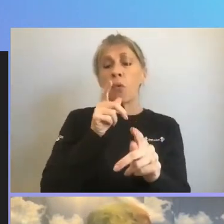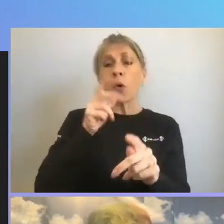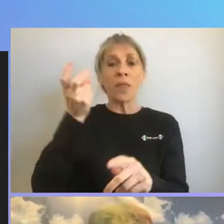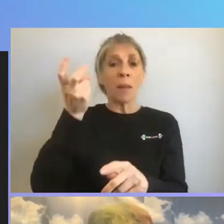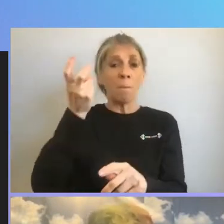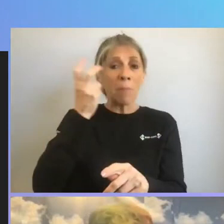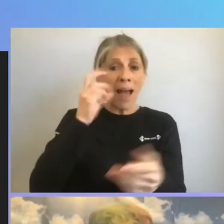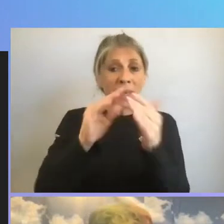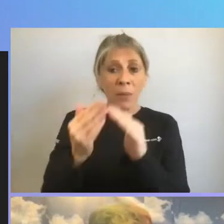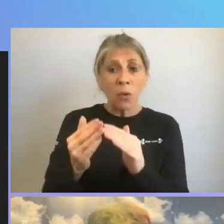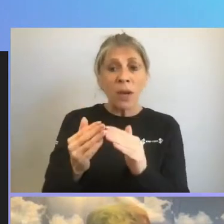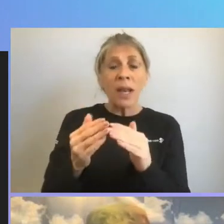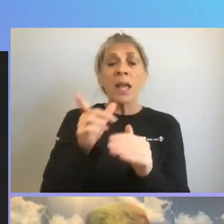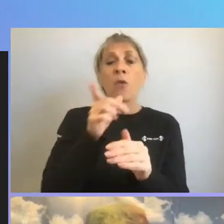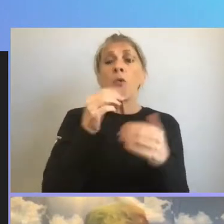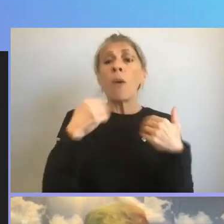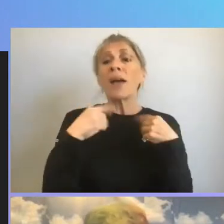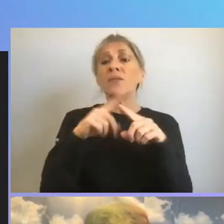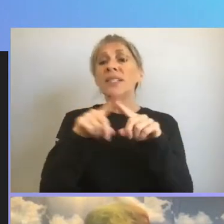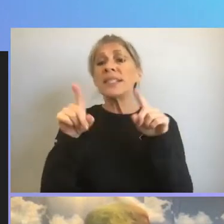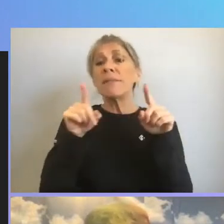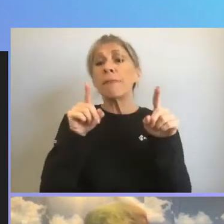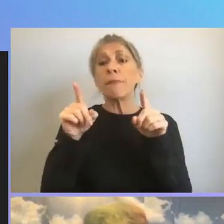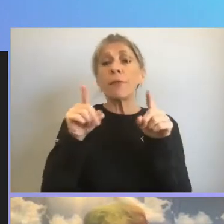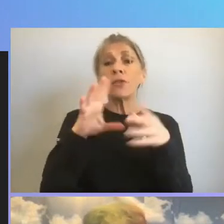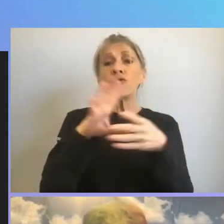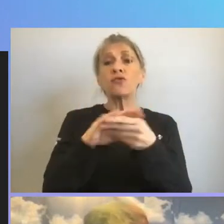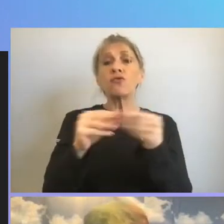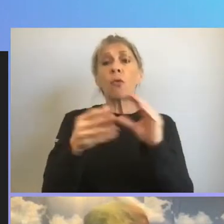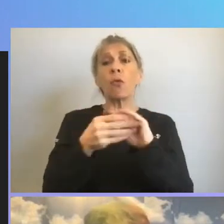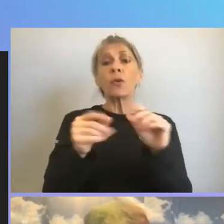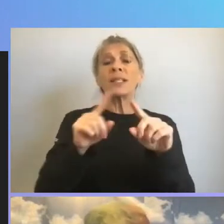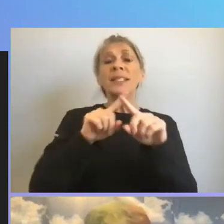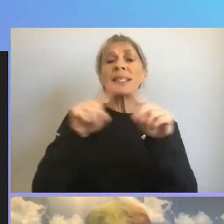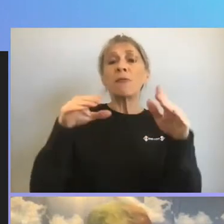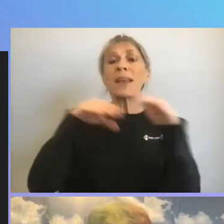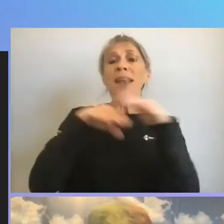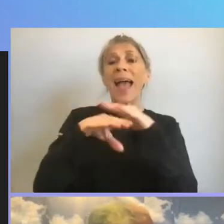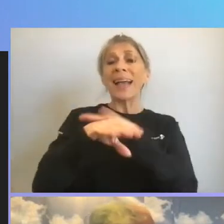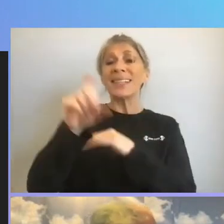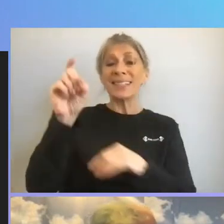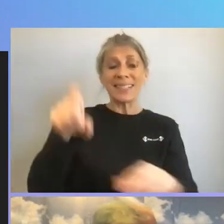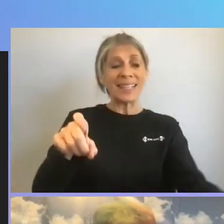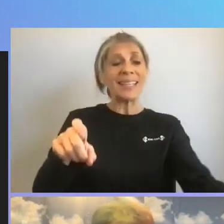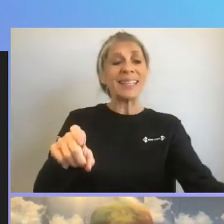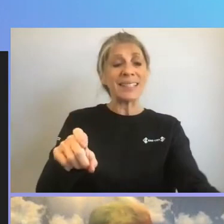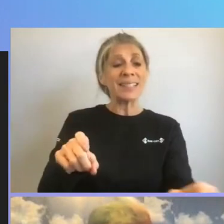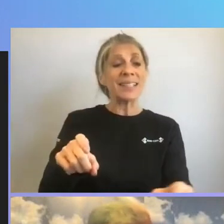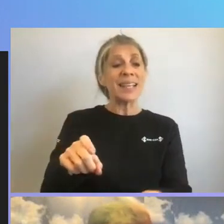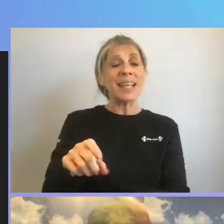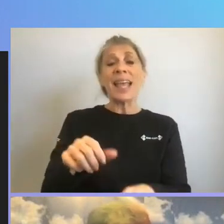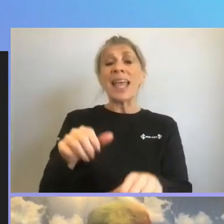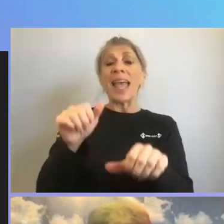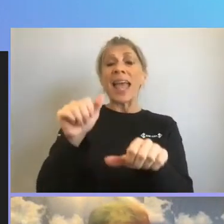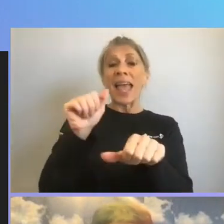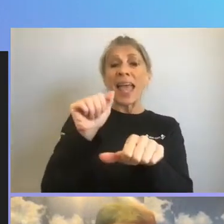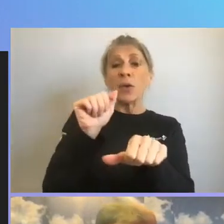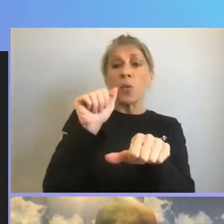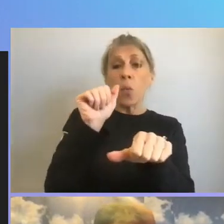blind community that have different, uh, different stories and different access needs and